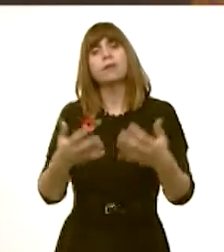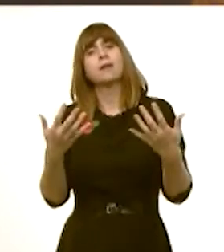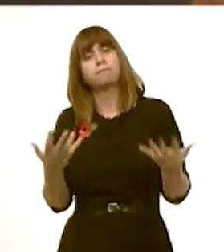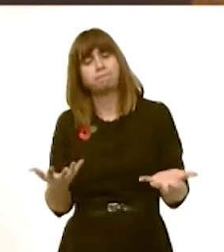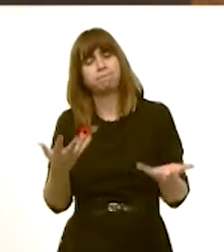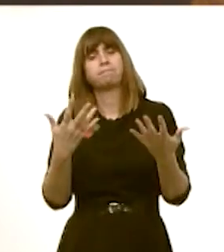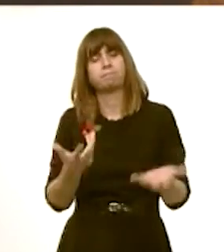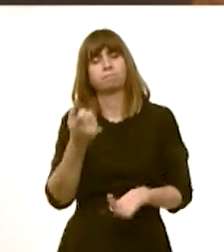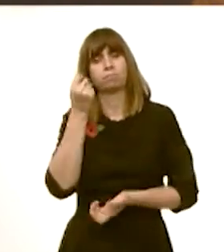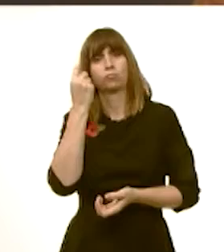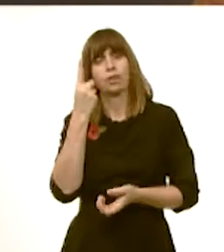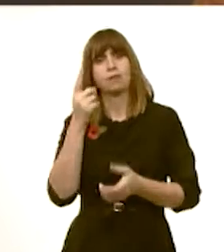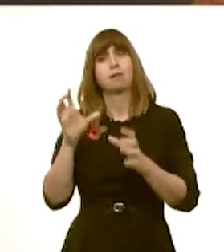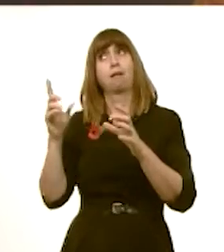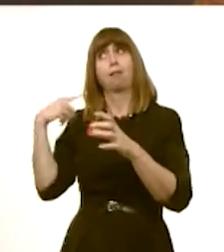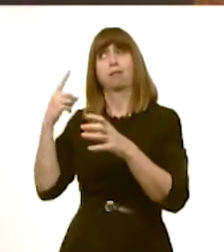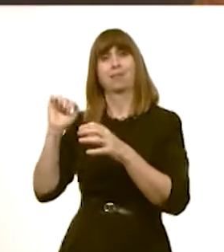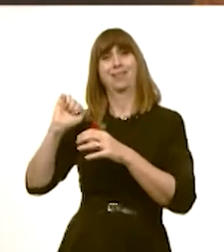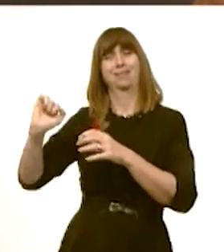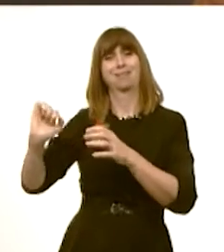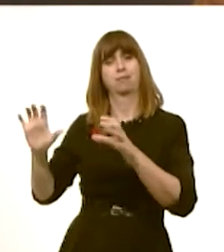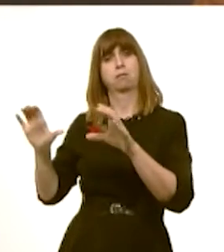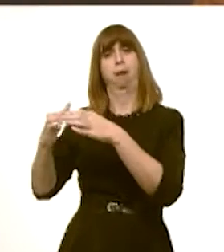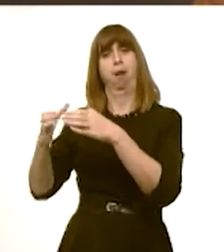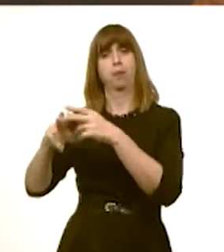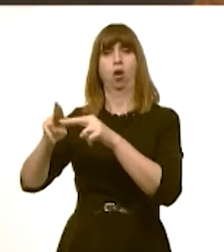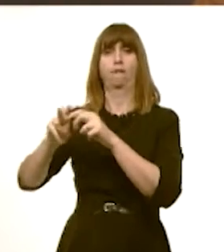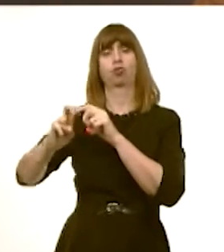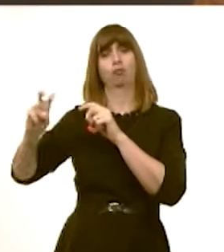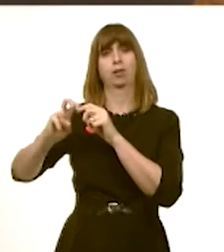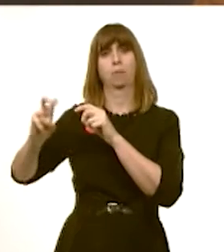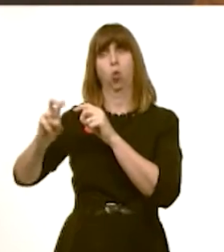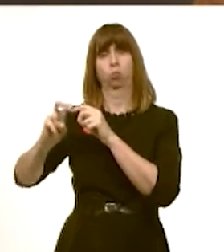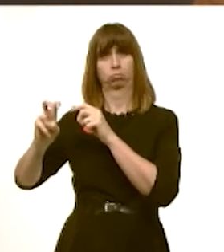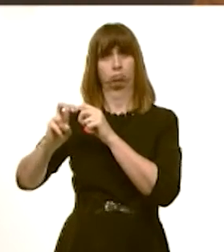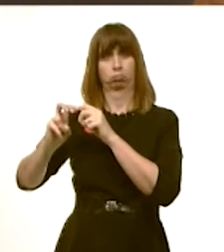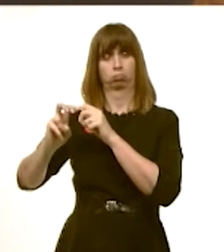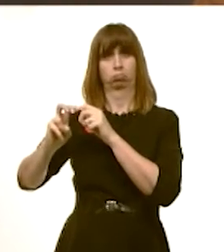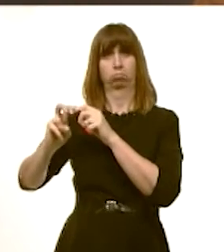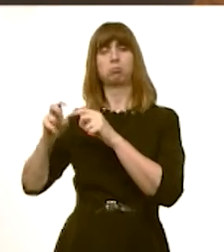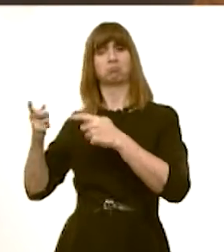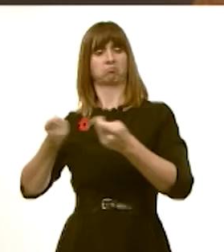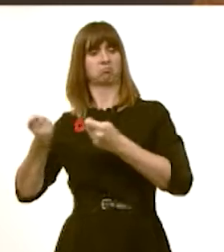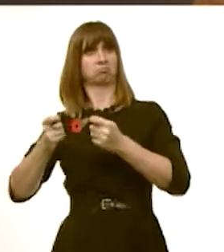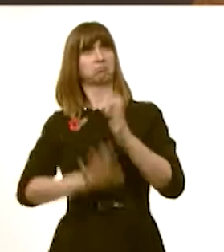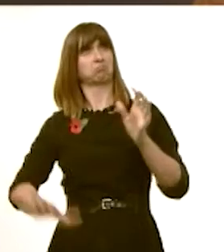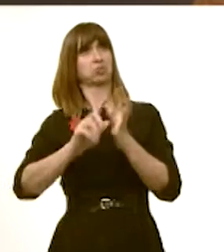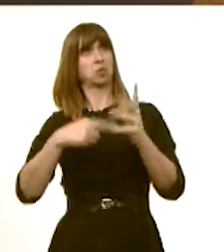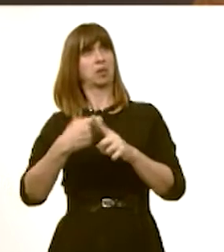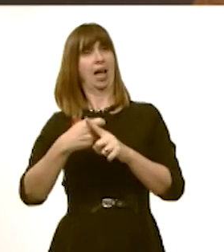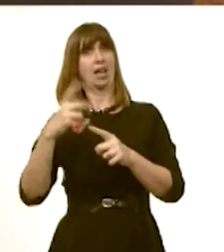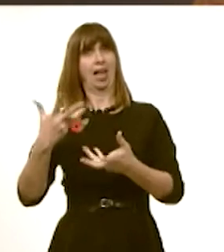the Department for Transport in London has received cuts of 30 per cent, and I donít